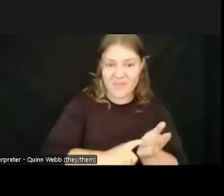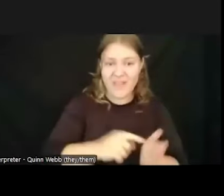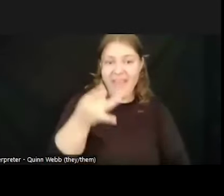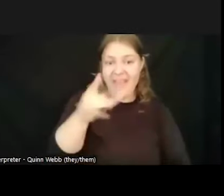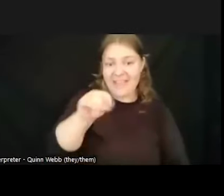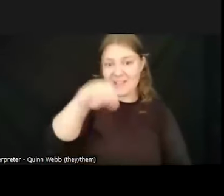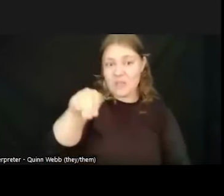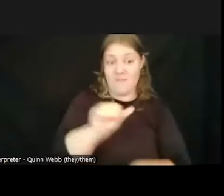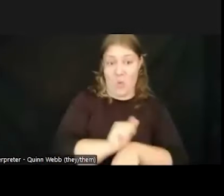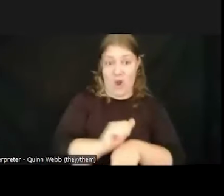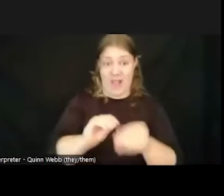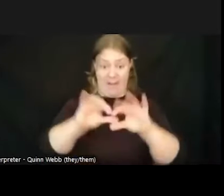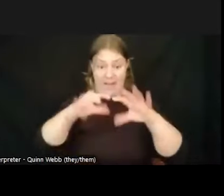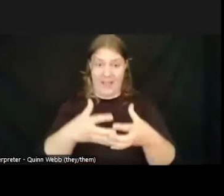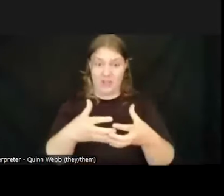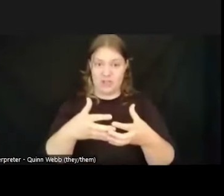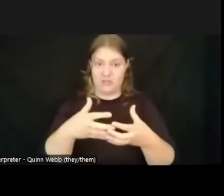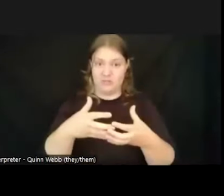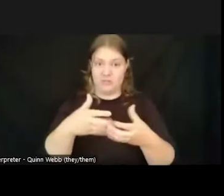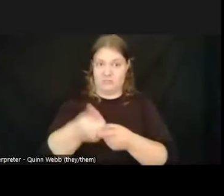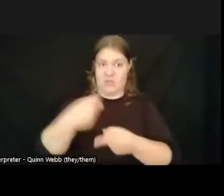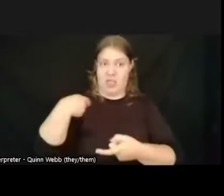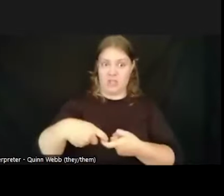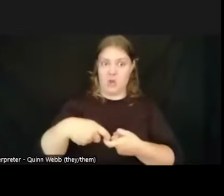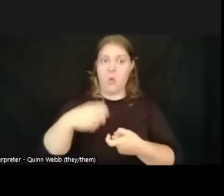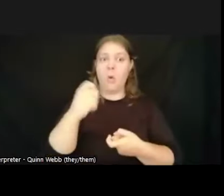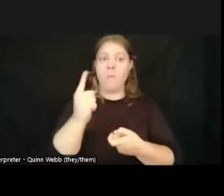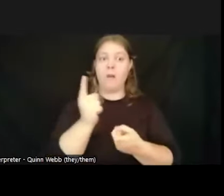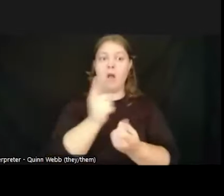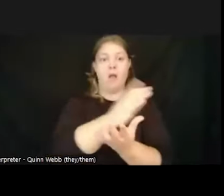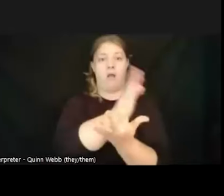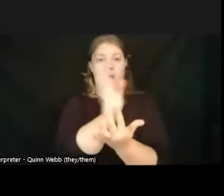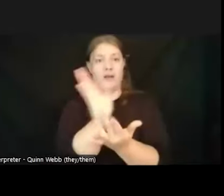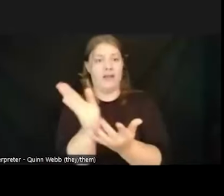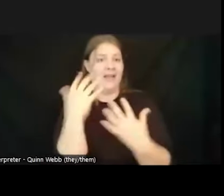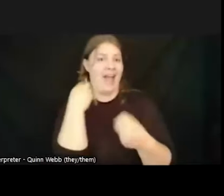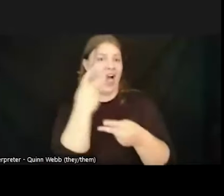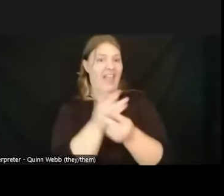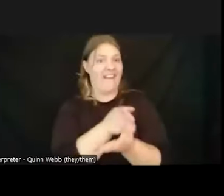yet the representation when we look across healthare Fields is not there and one of the